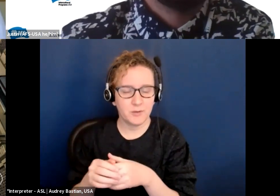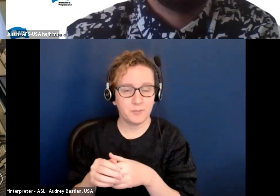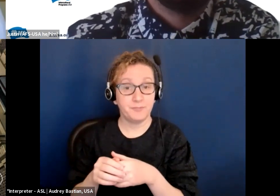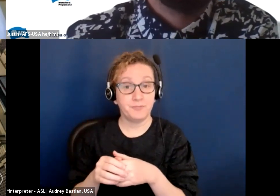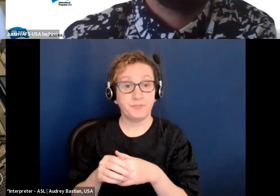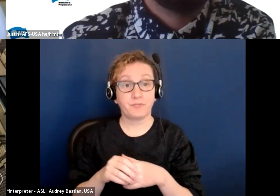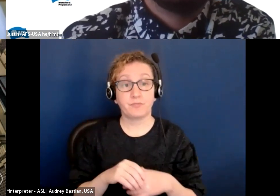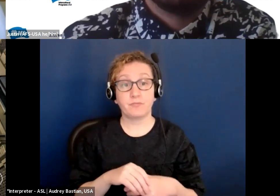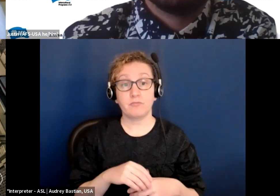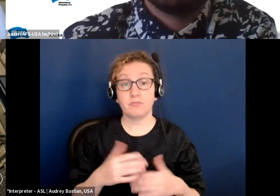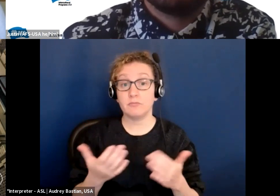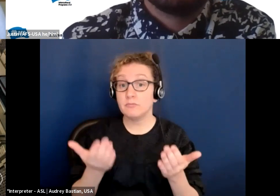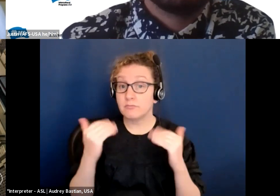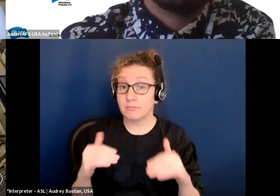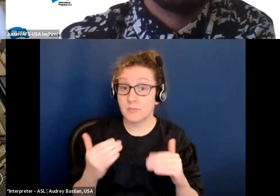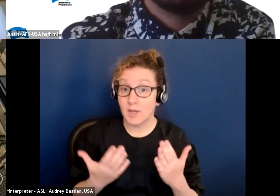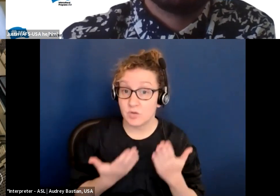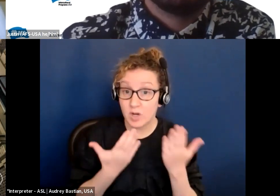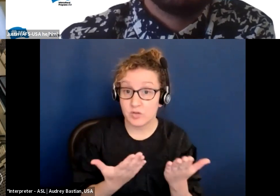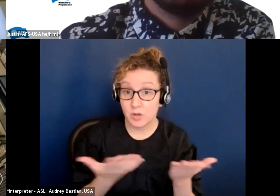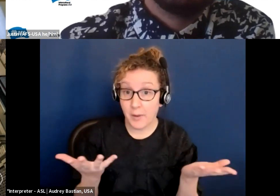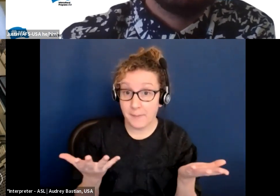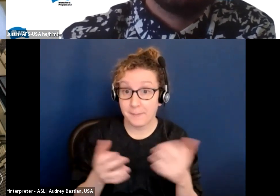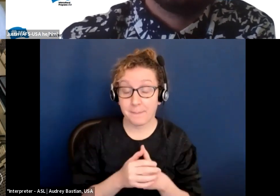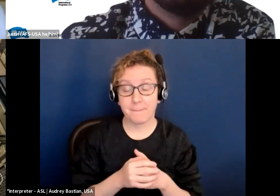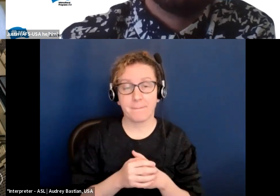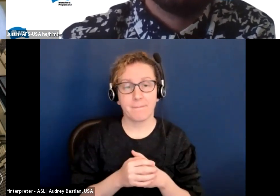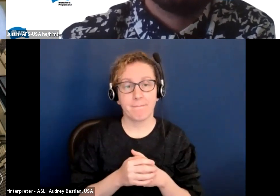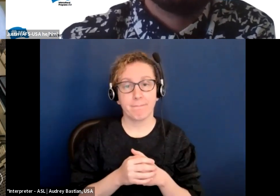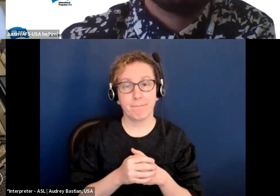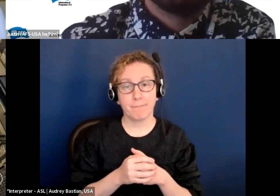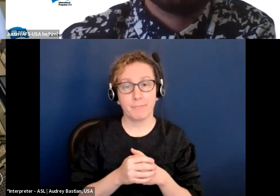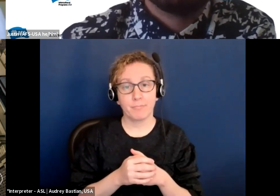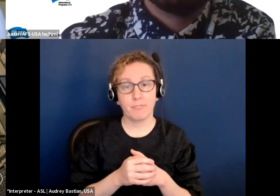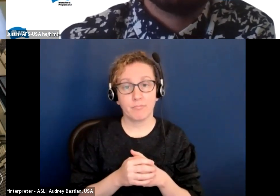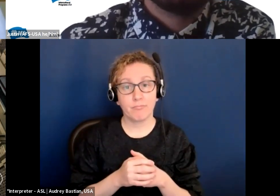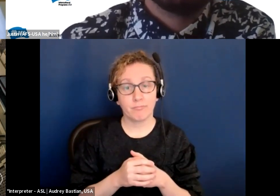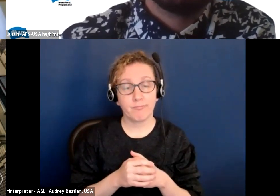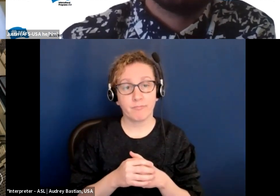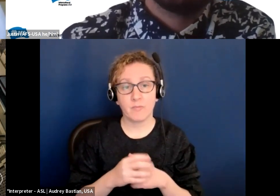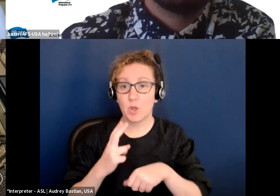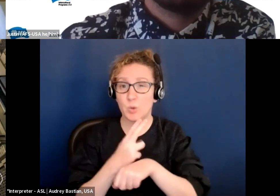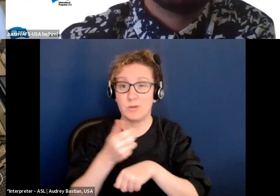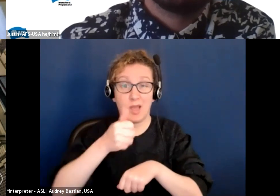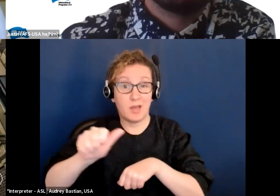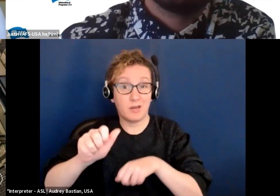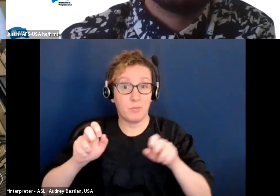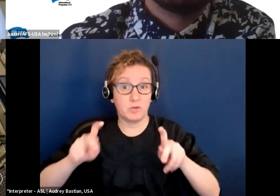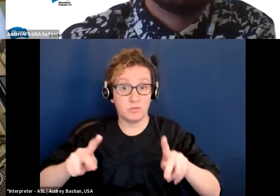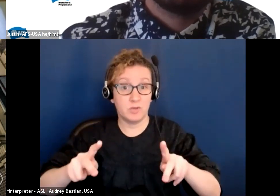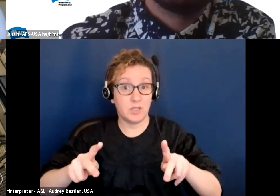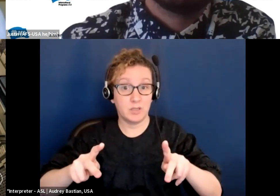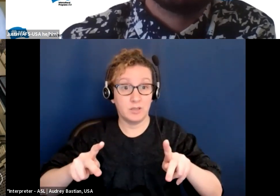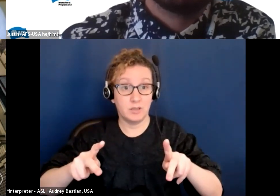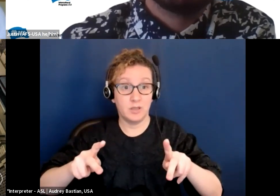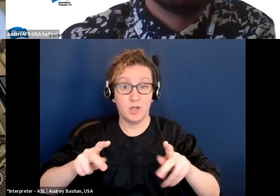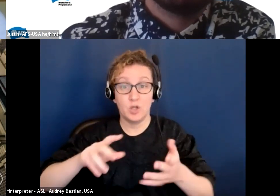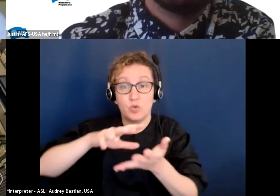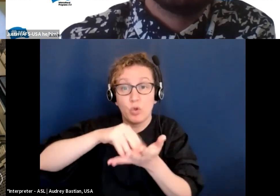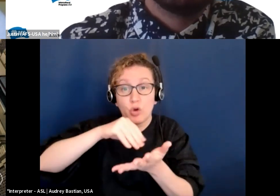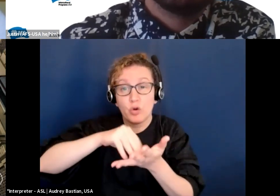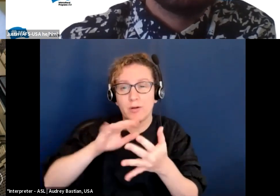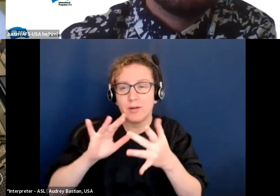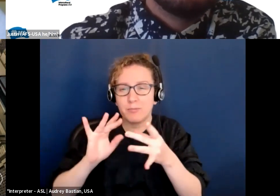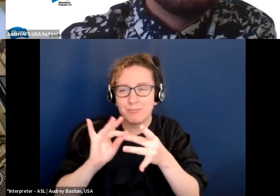My next suggestion is to only use any opportunity to learn from and connect with other people.